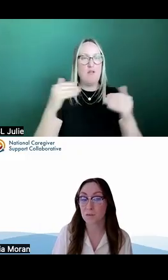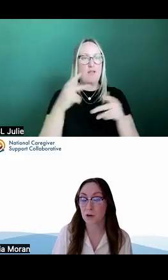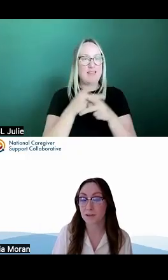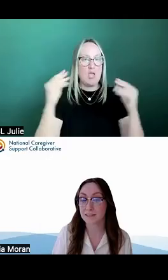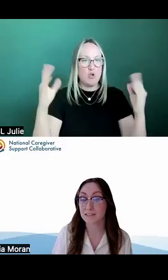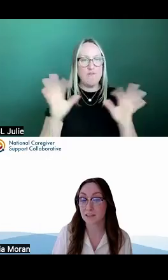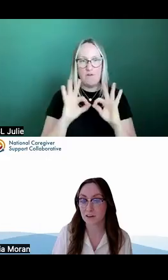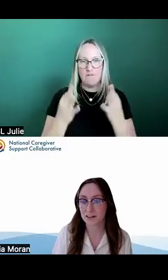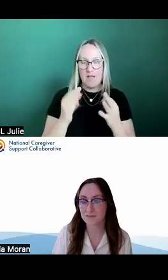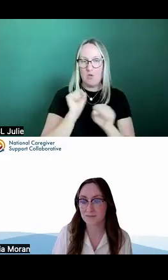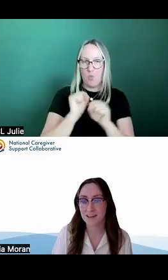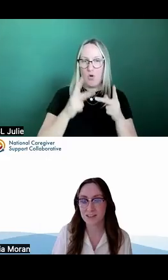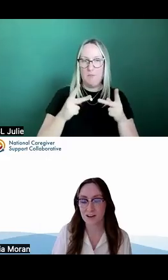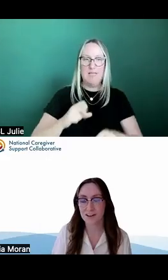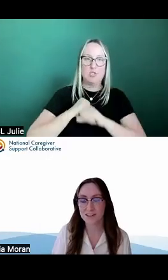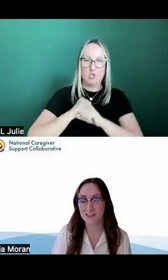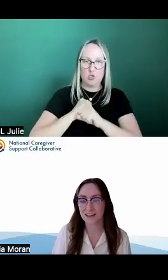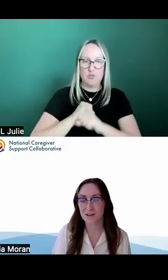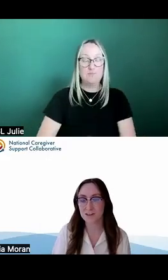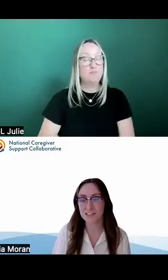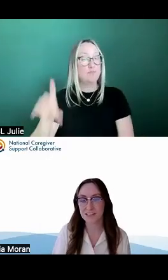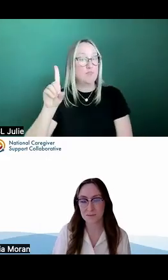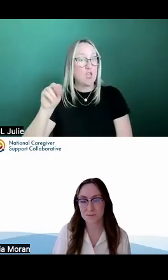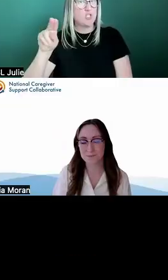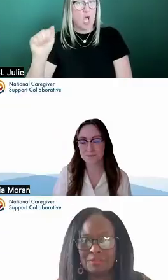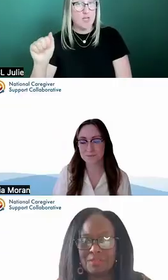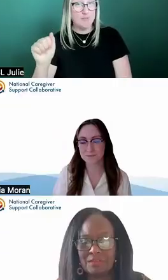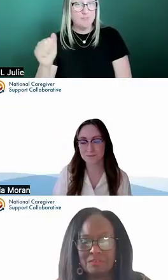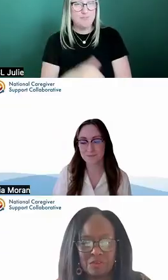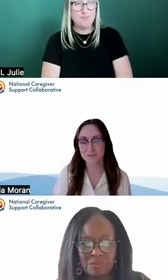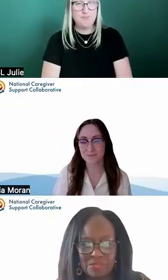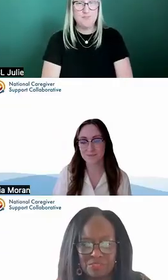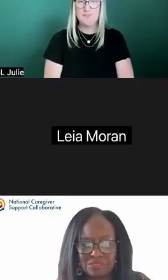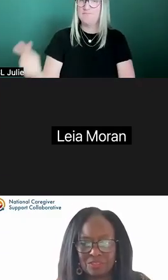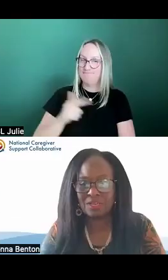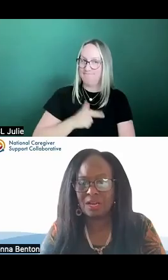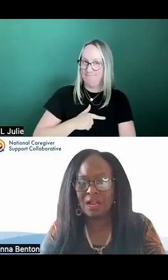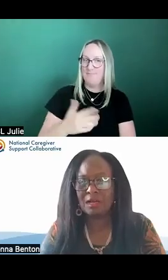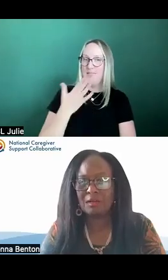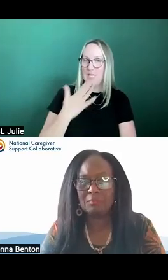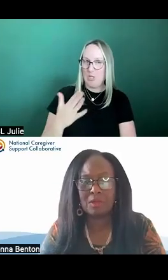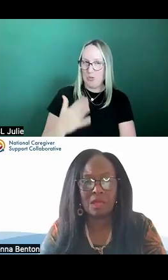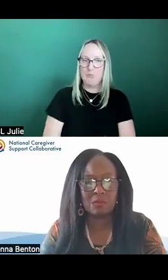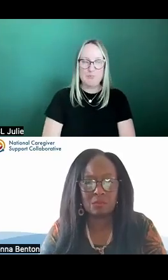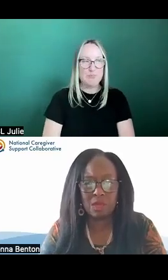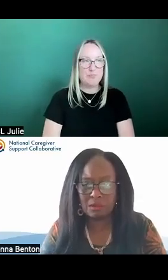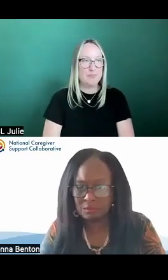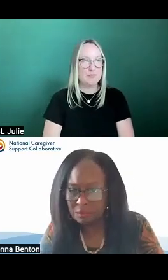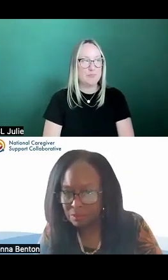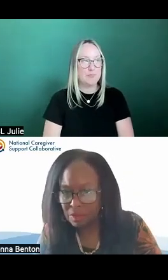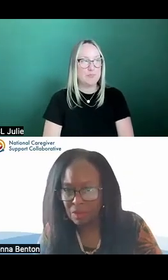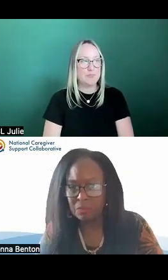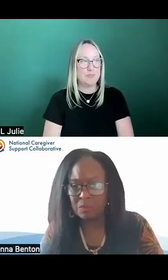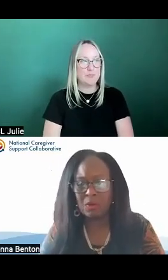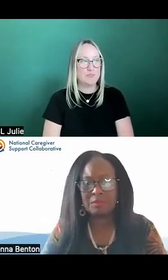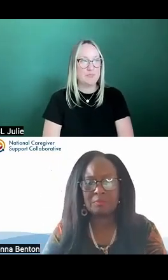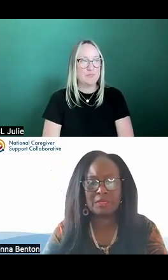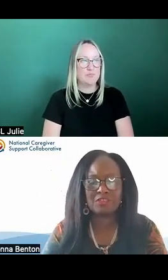and Workplace Security. Donna, turning it over to you. Thank you very much. We wanted to make sure